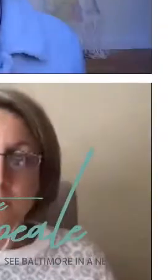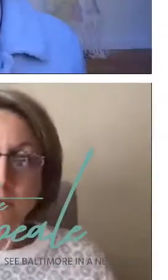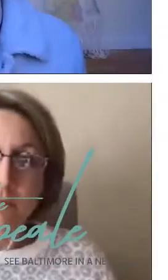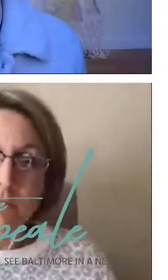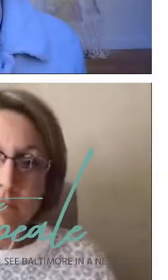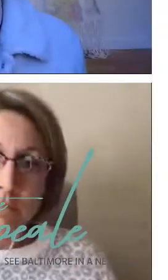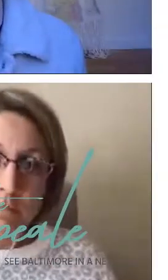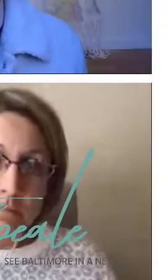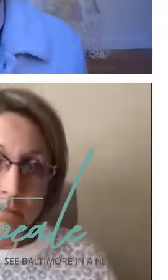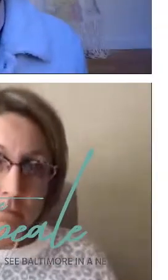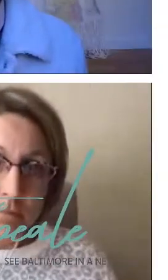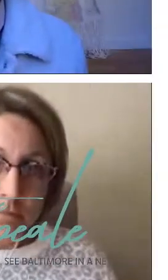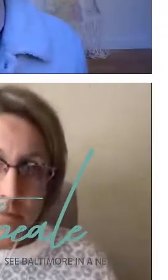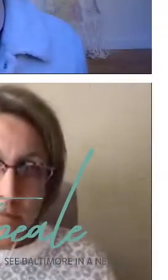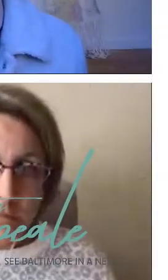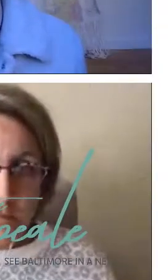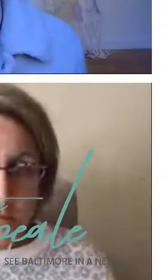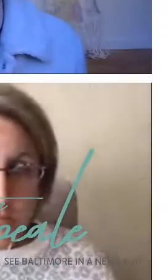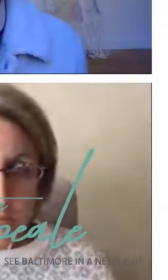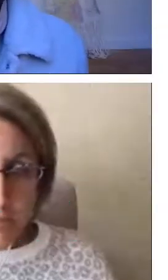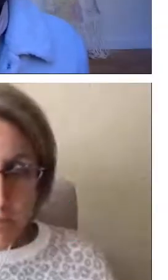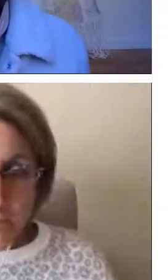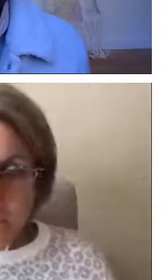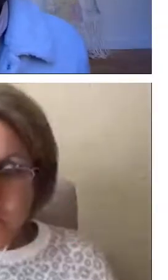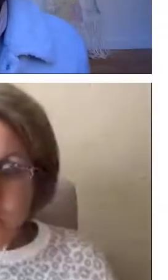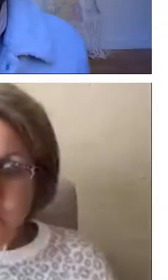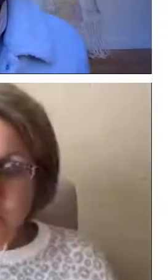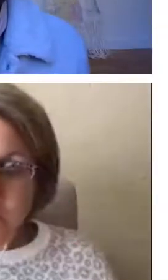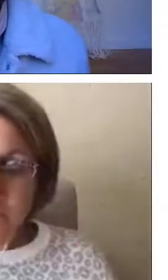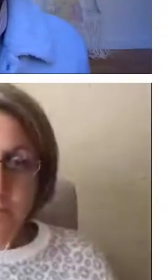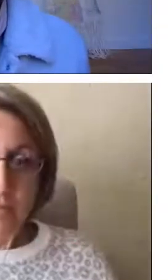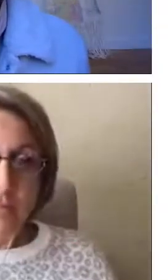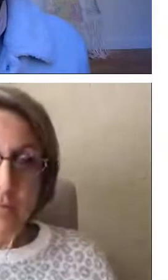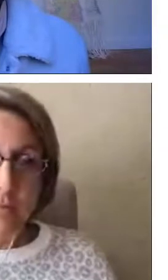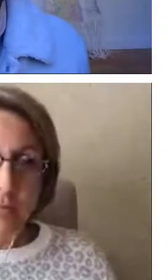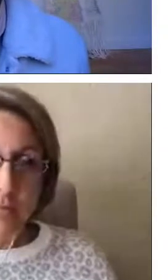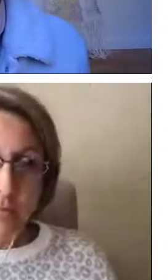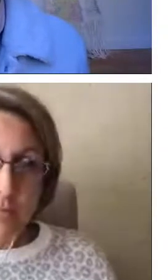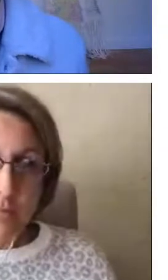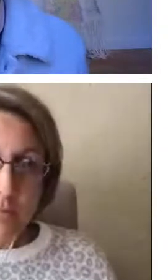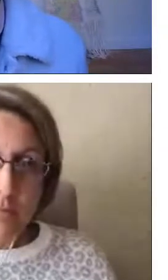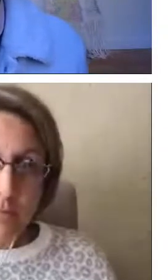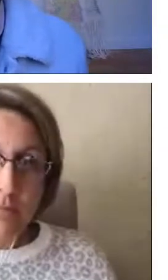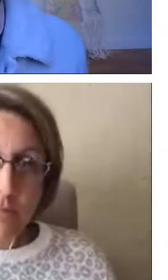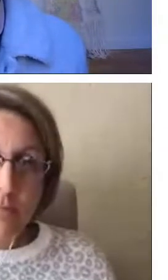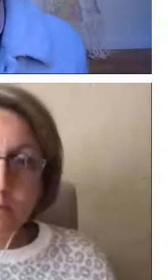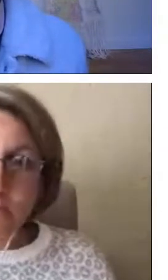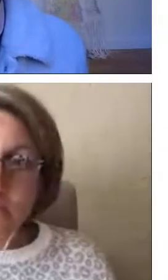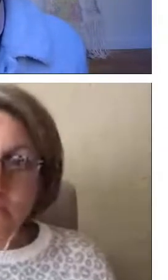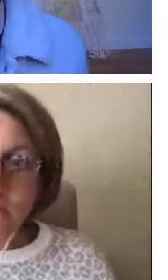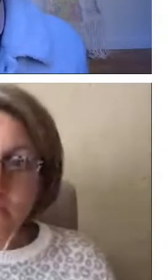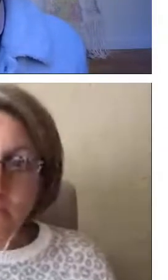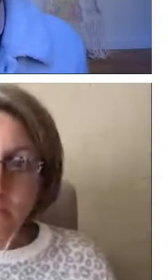David: Yeah, and we can come back to them.